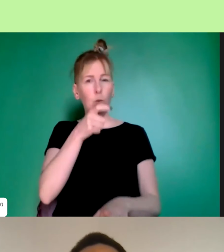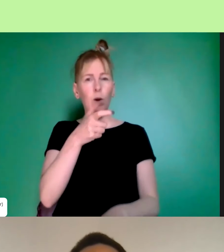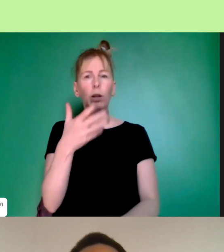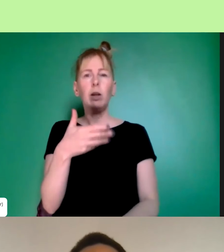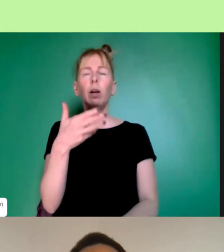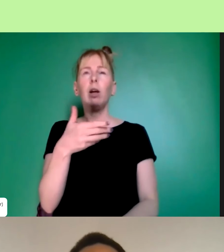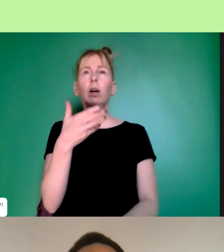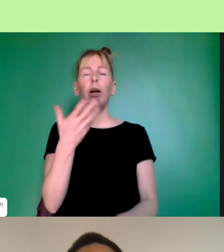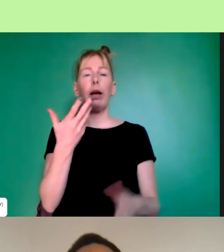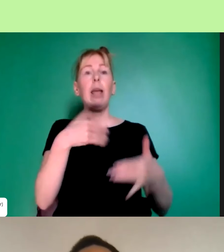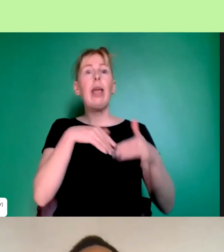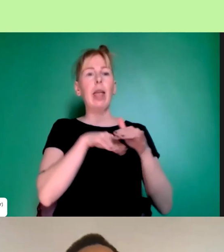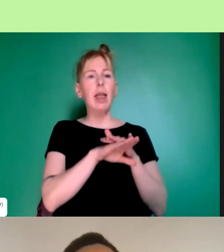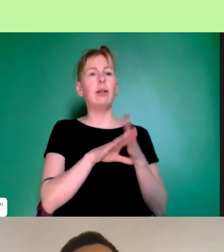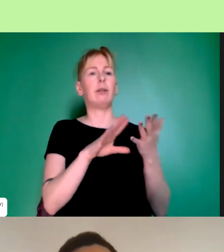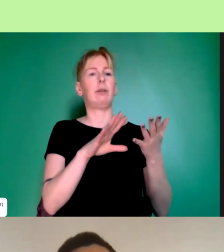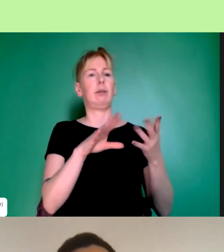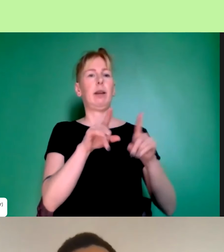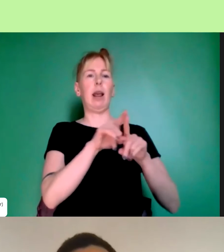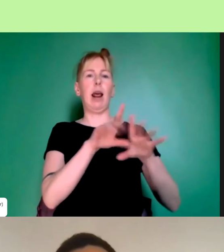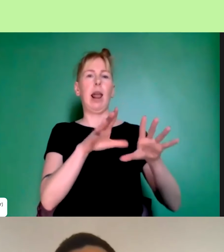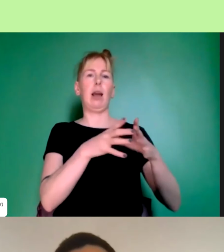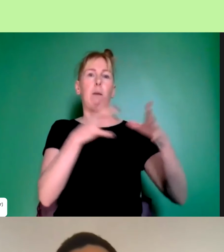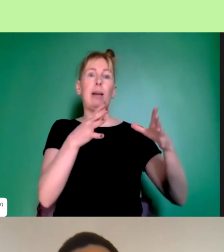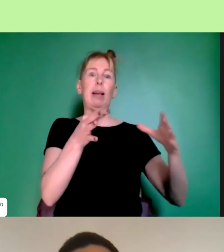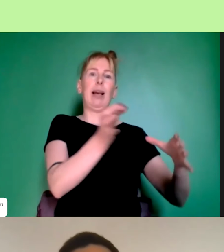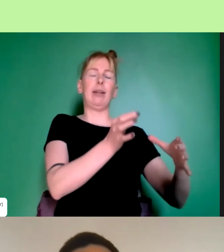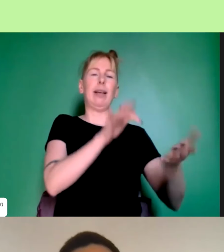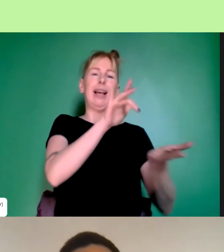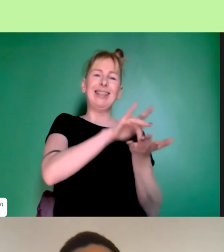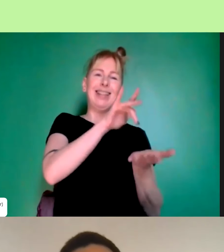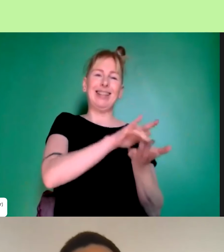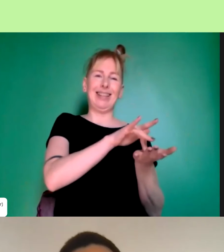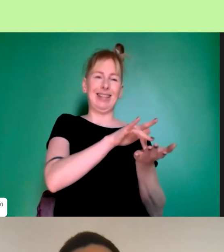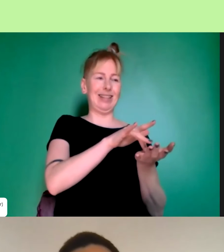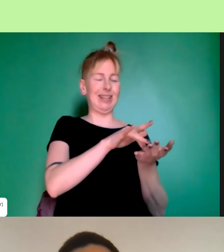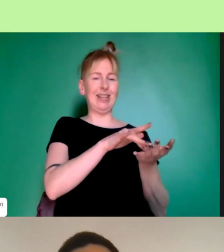the metropolitan setting, when you think of co-ops, and you know, in the sort of